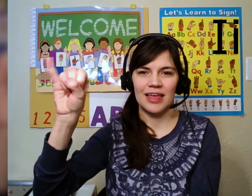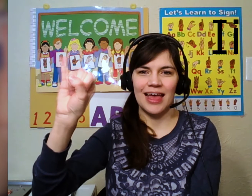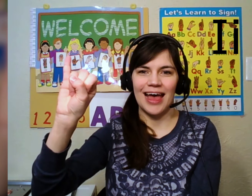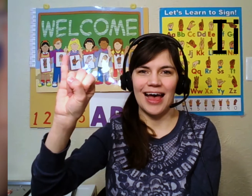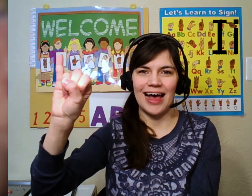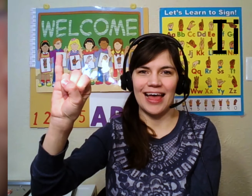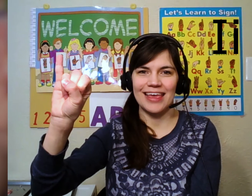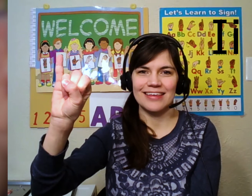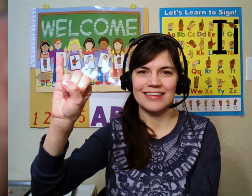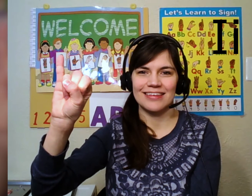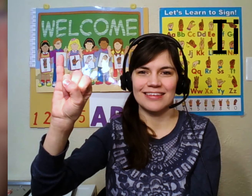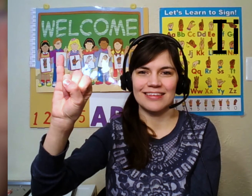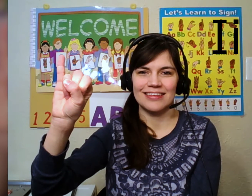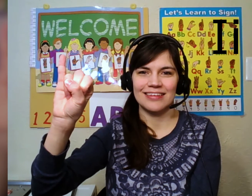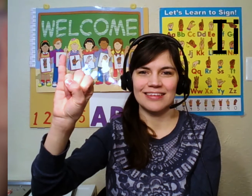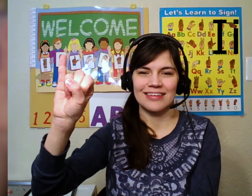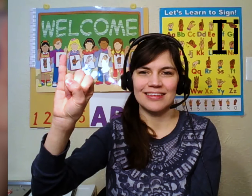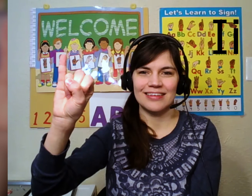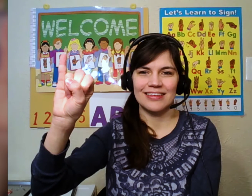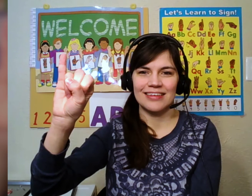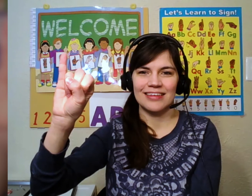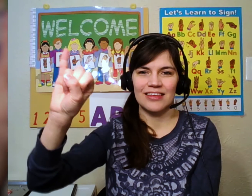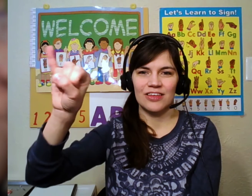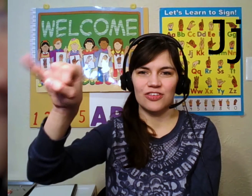I J